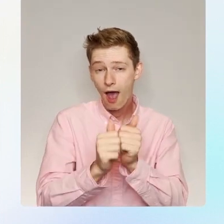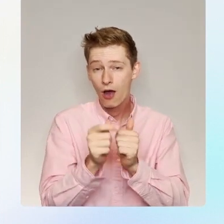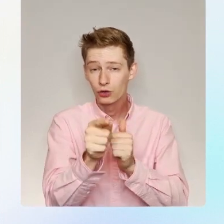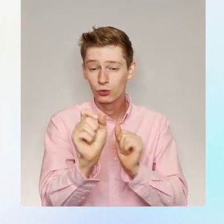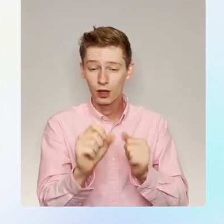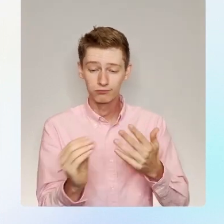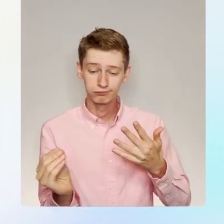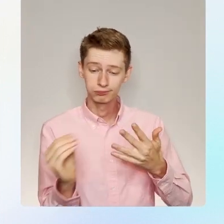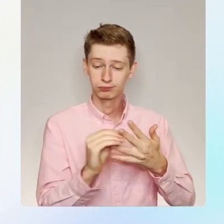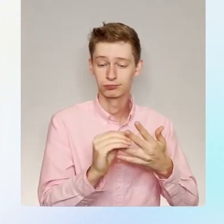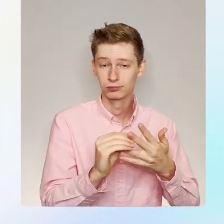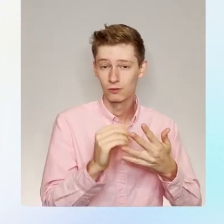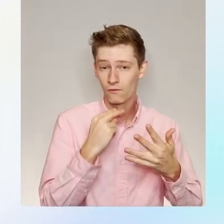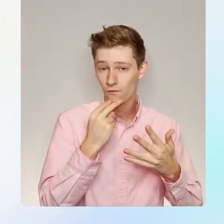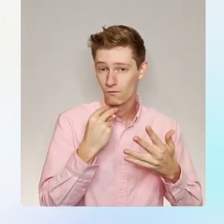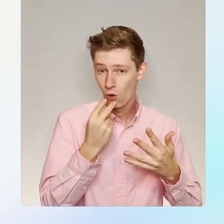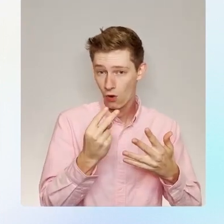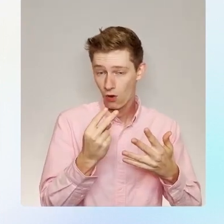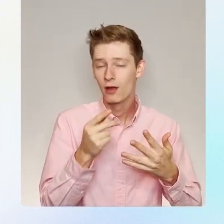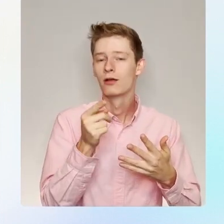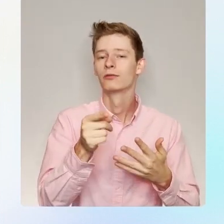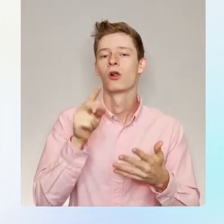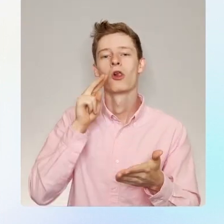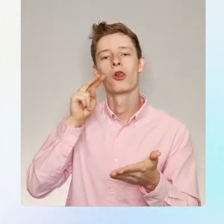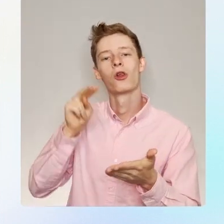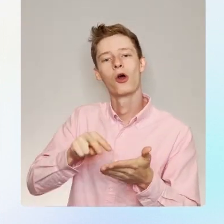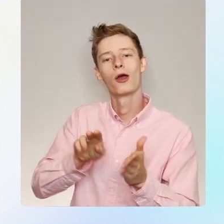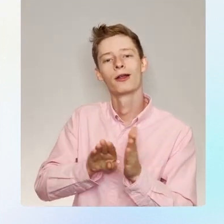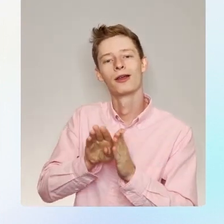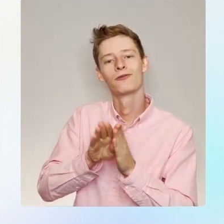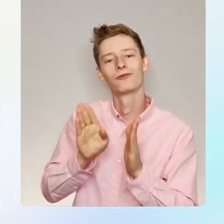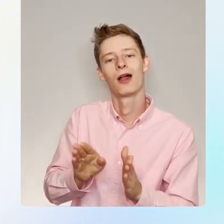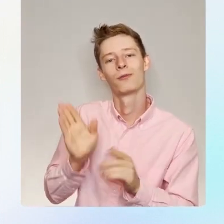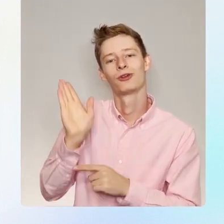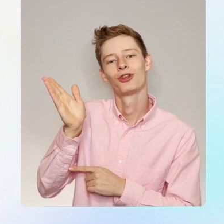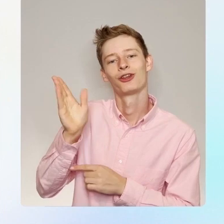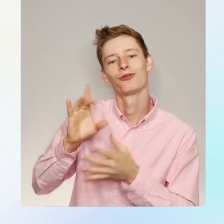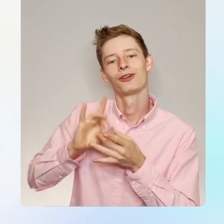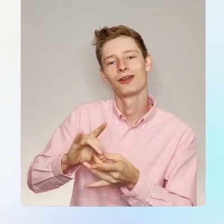voice into your experiences, do check out the developer session on Voice SDK.